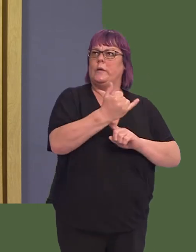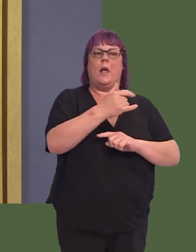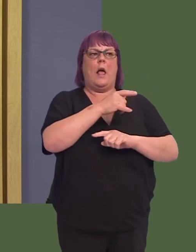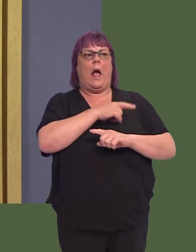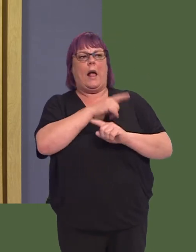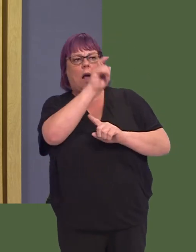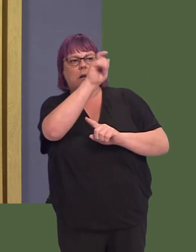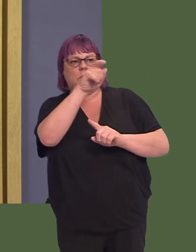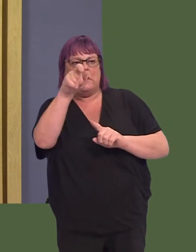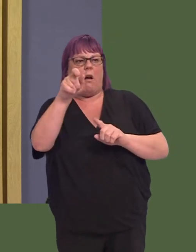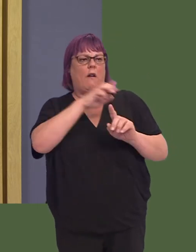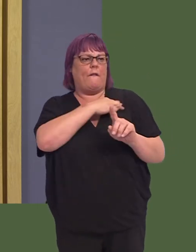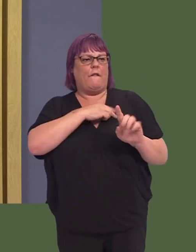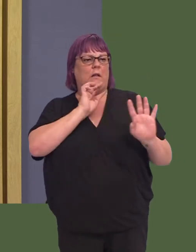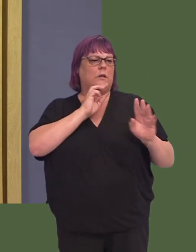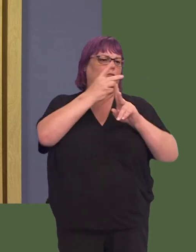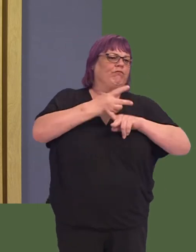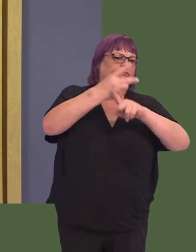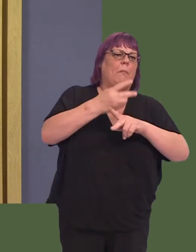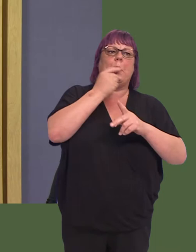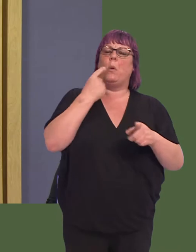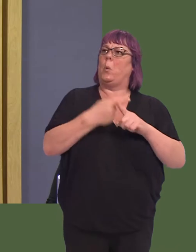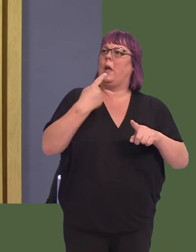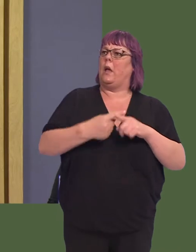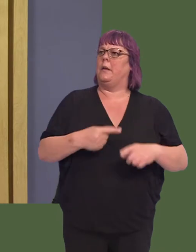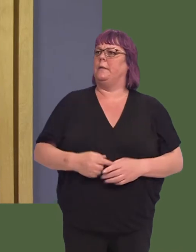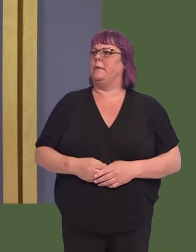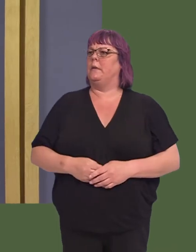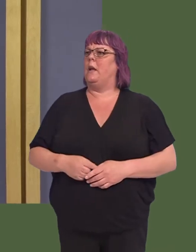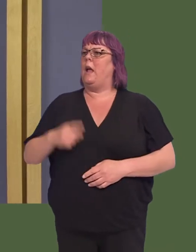response model and our staff delivering care quicker to those who need it mostóa model